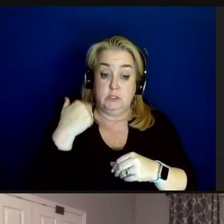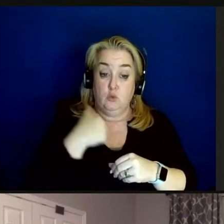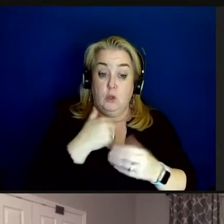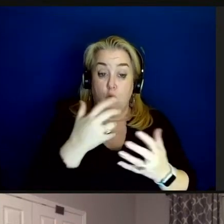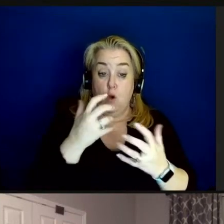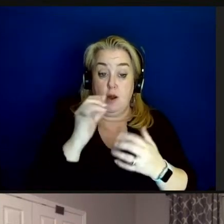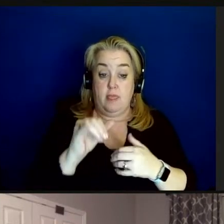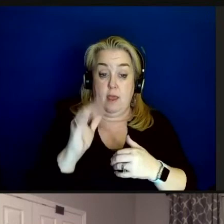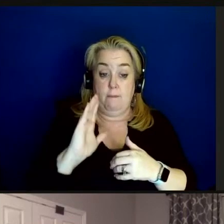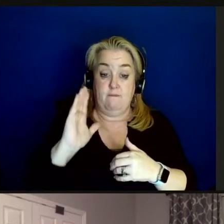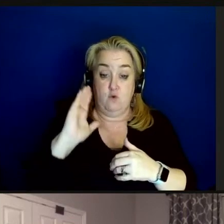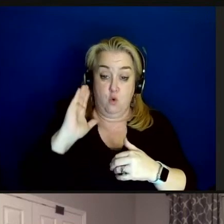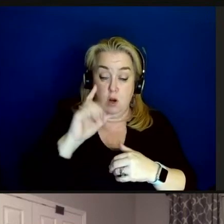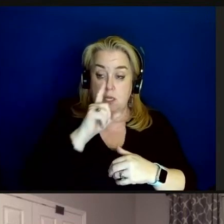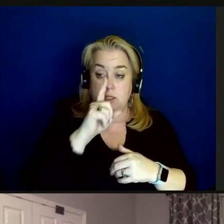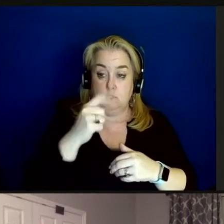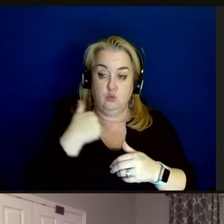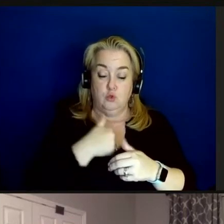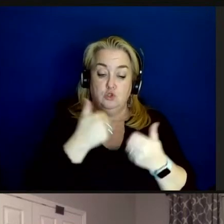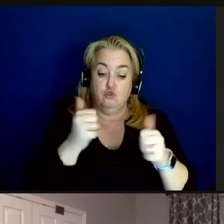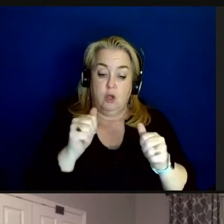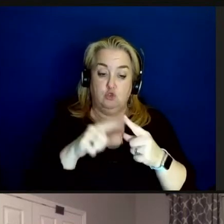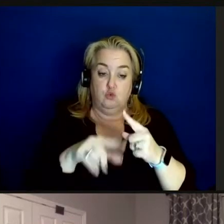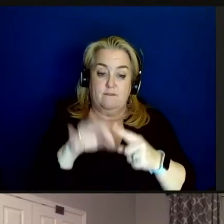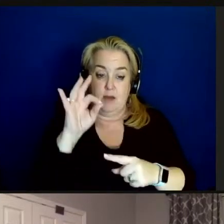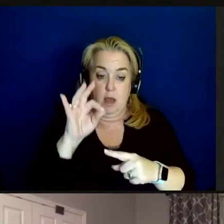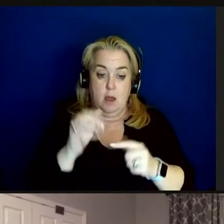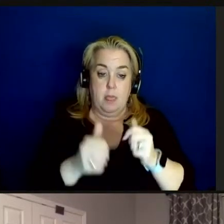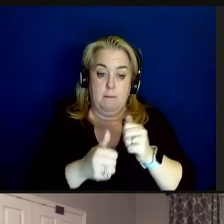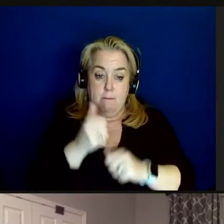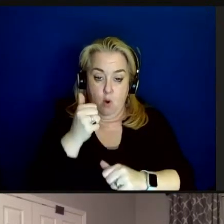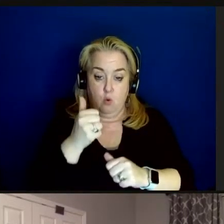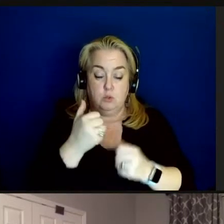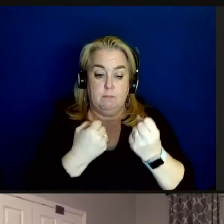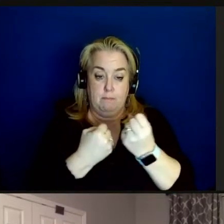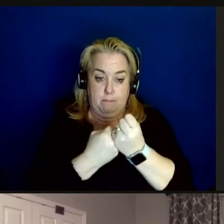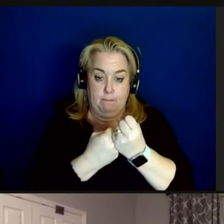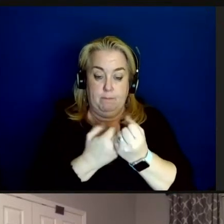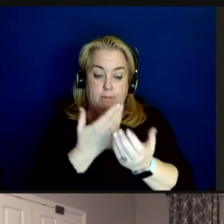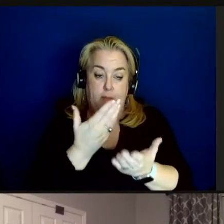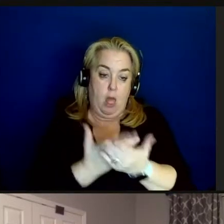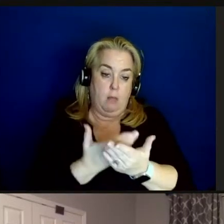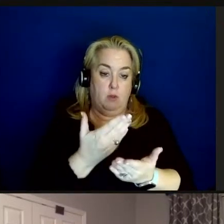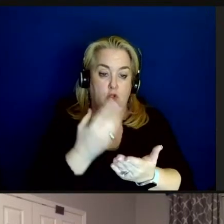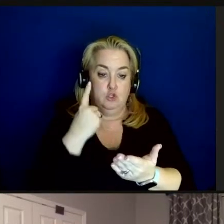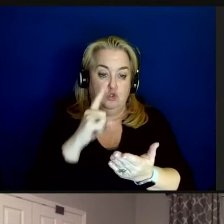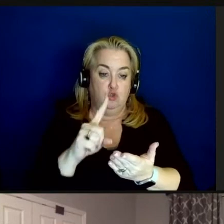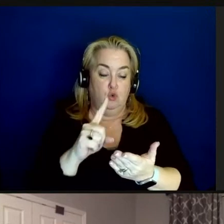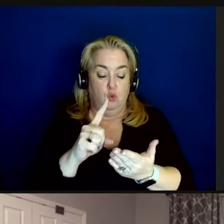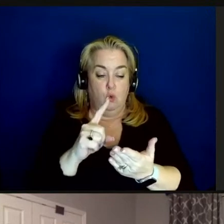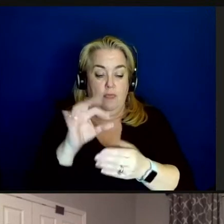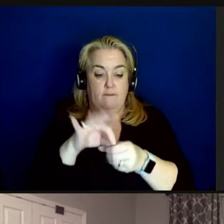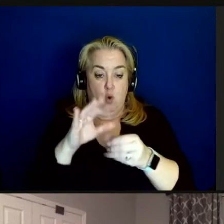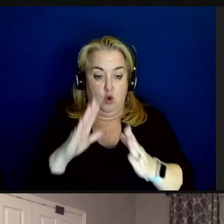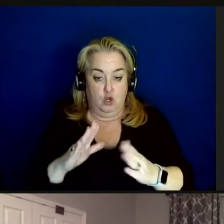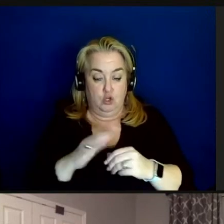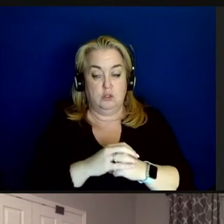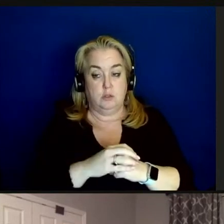TO WIH WHAT YOUR TOTAL NEED IS.